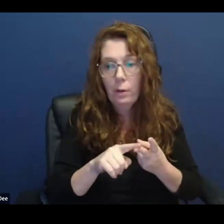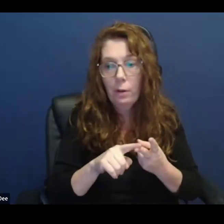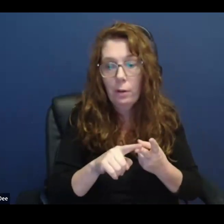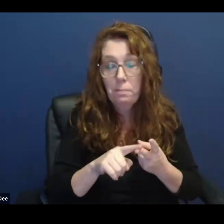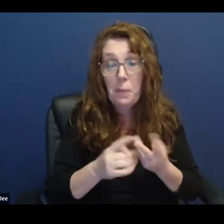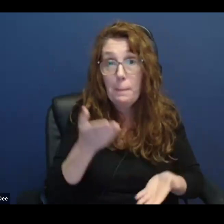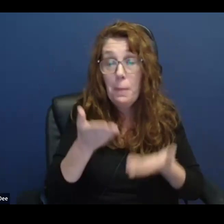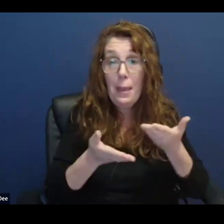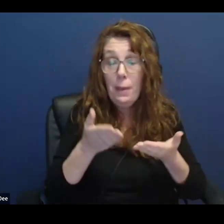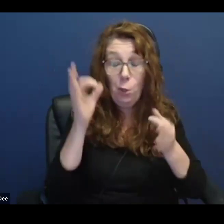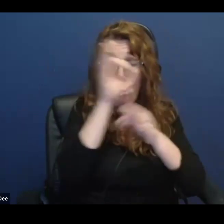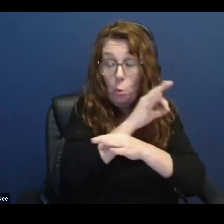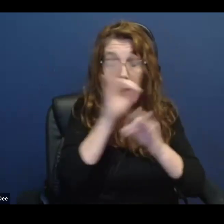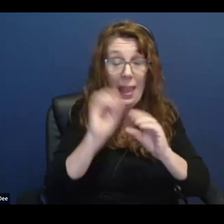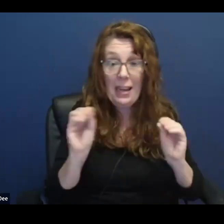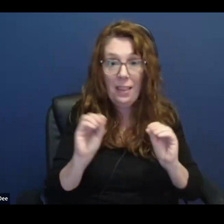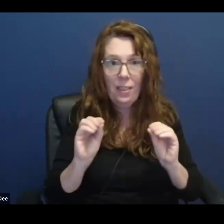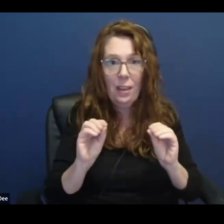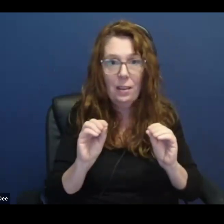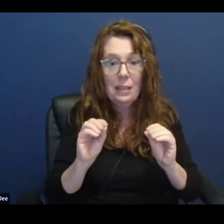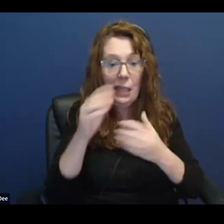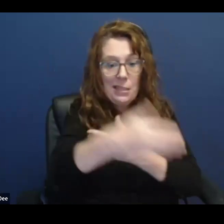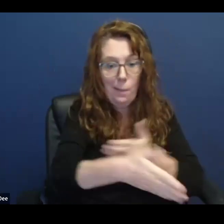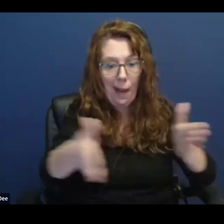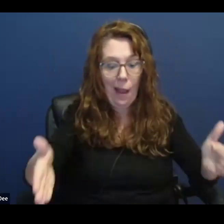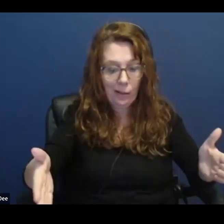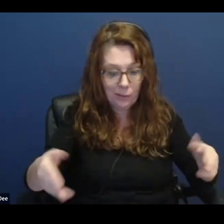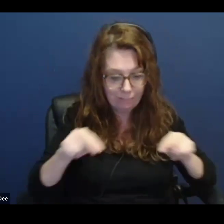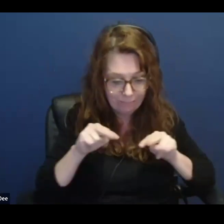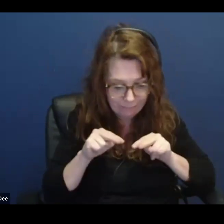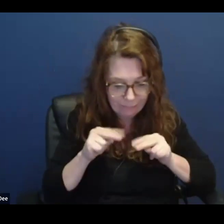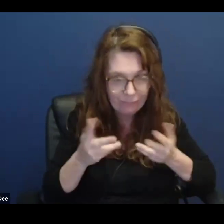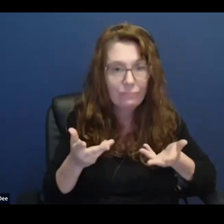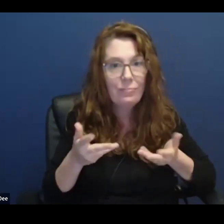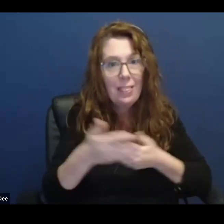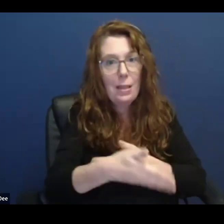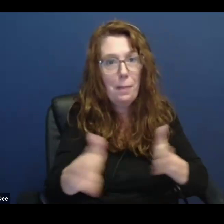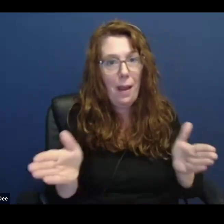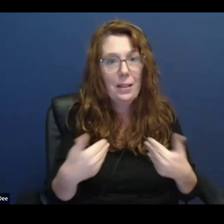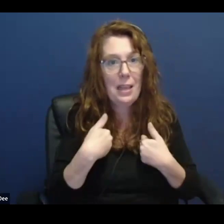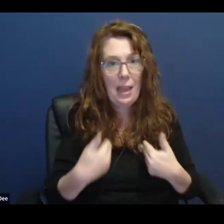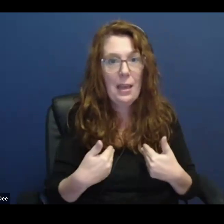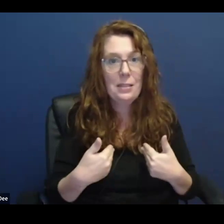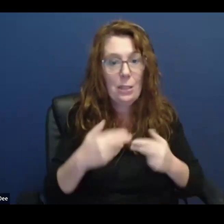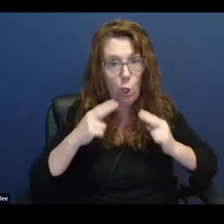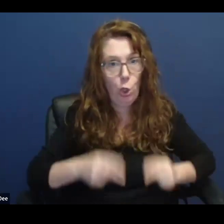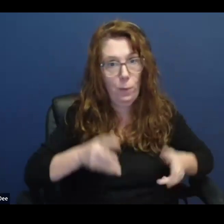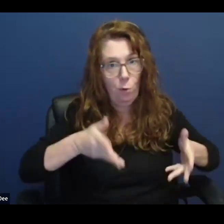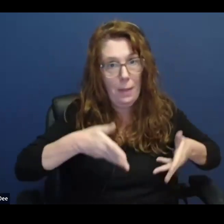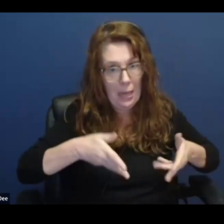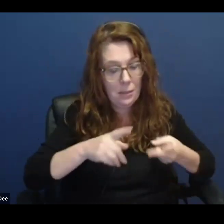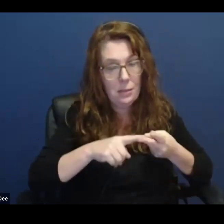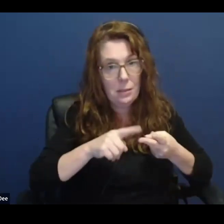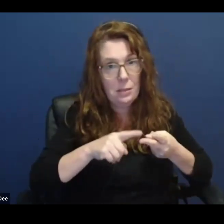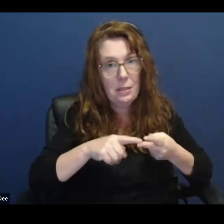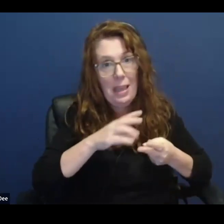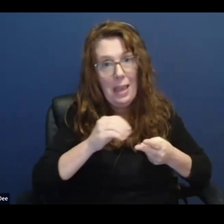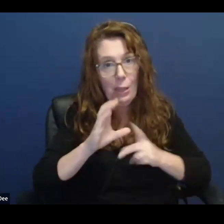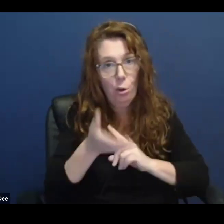you don't know anything. It's a box you found and the box has human remains and cultural items in